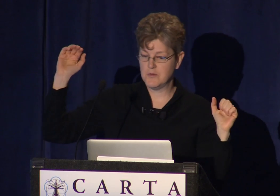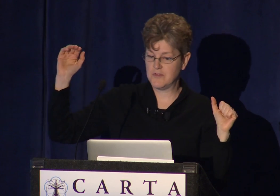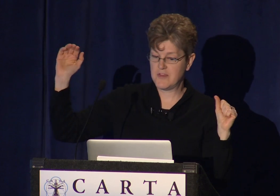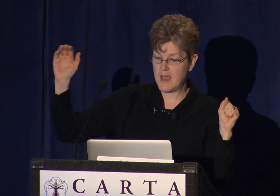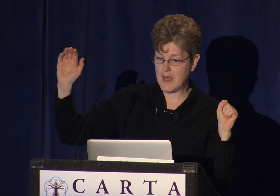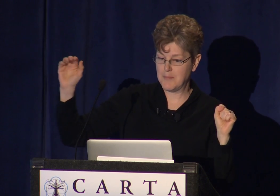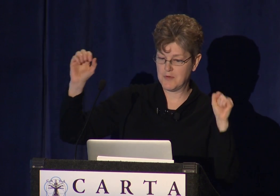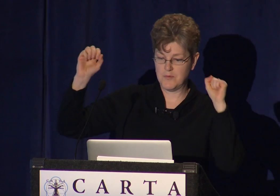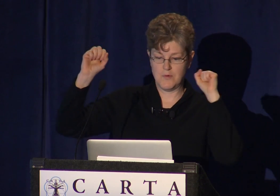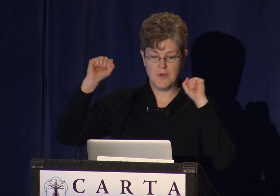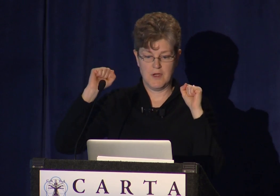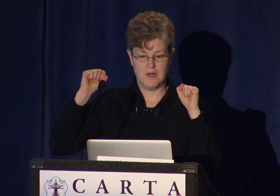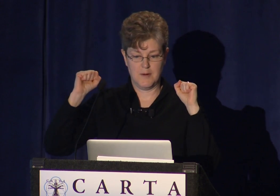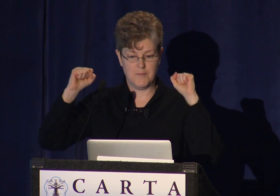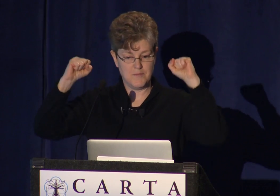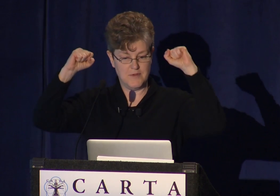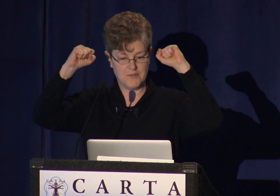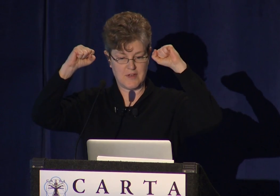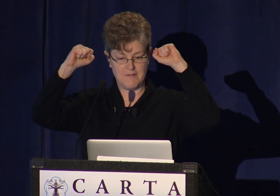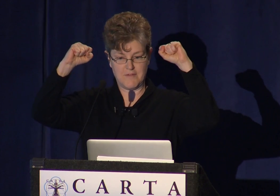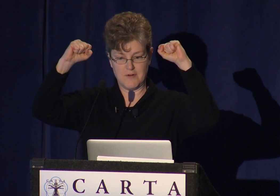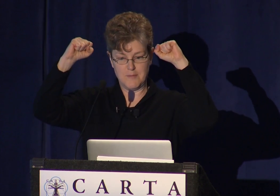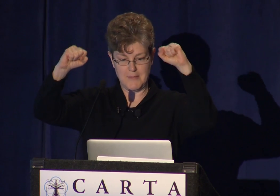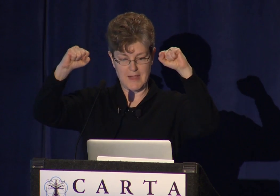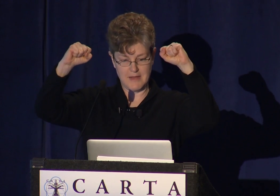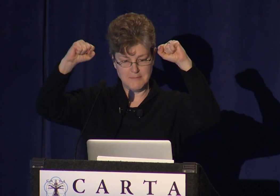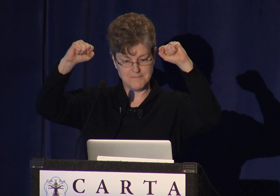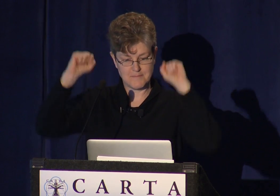who is tapped, his sign for man.